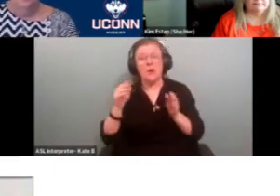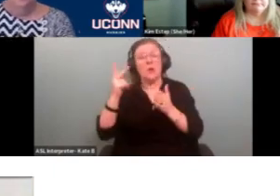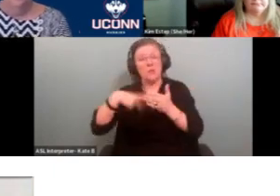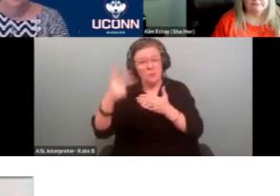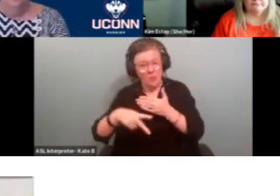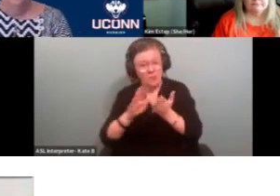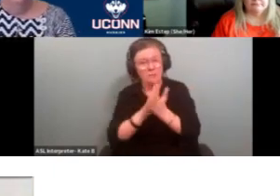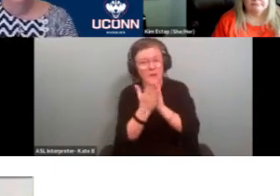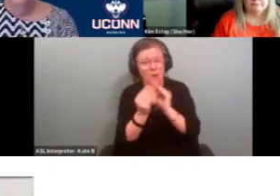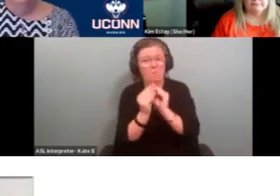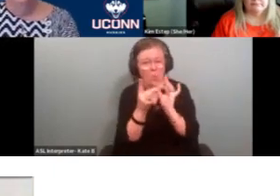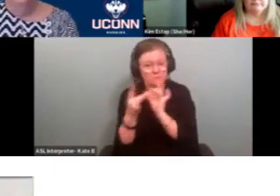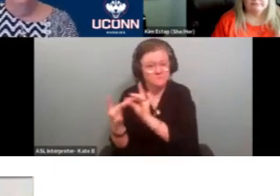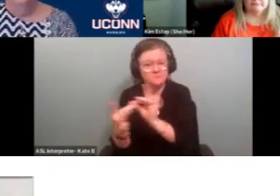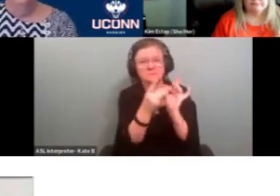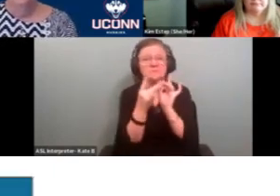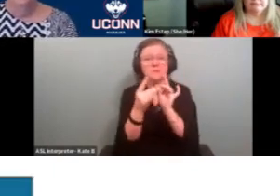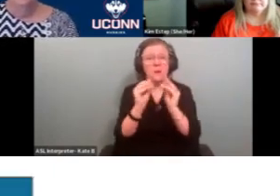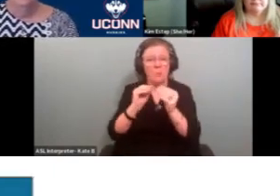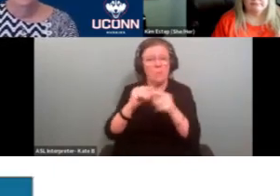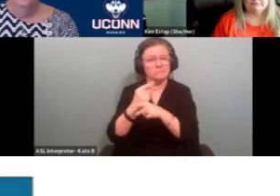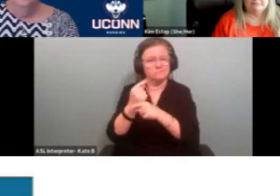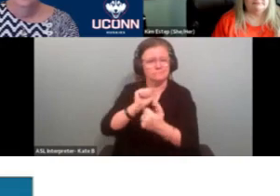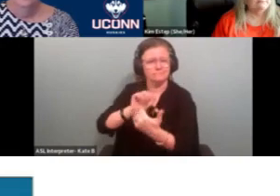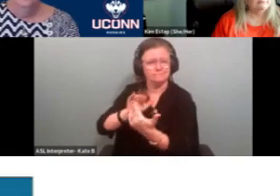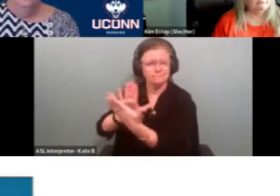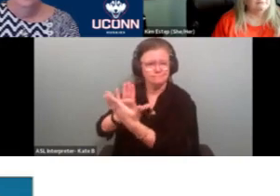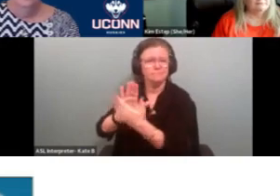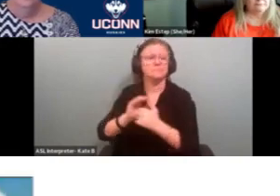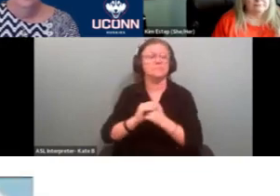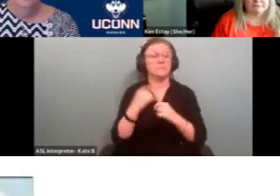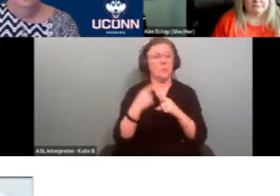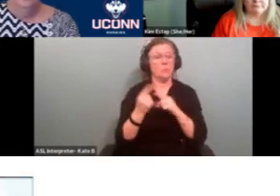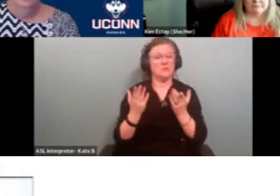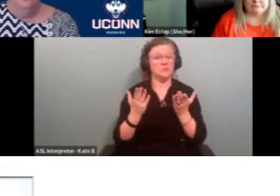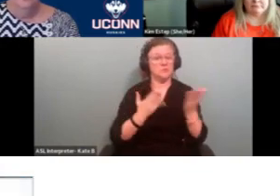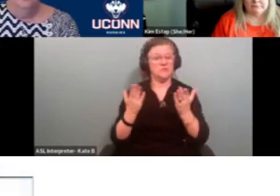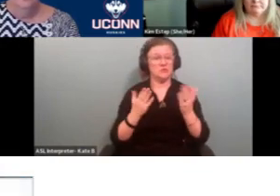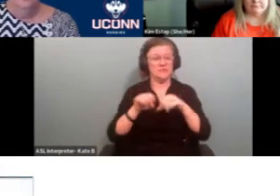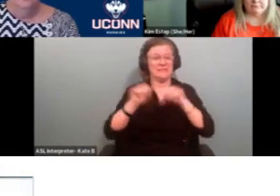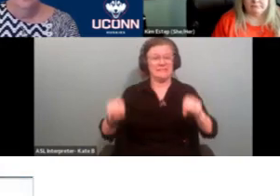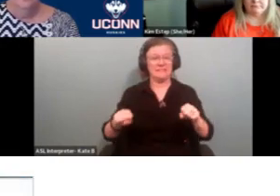coordination practice model. Wraparound also serves as a system intervention that